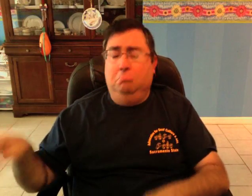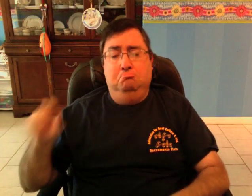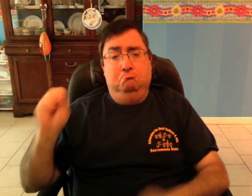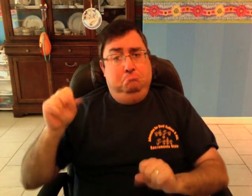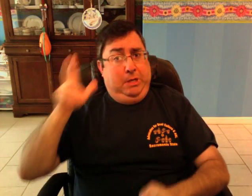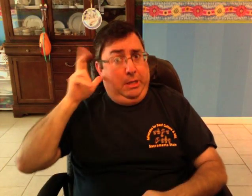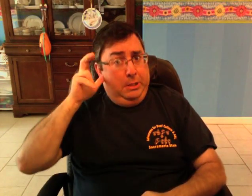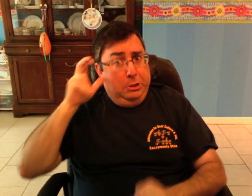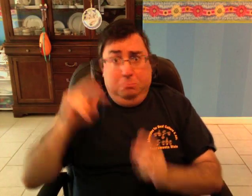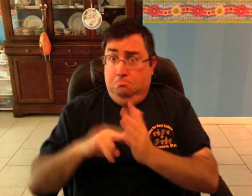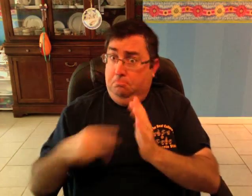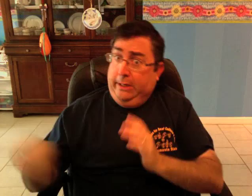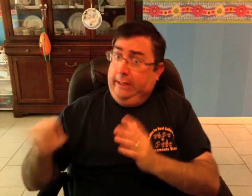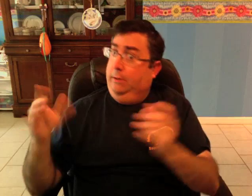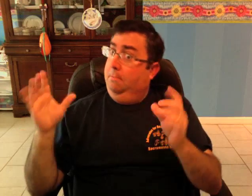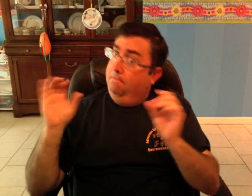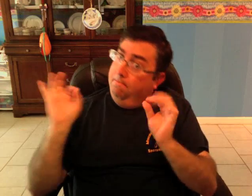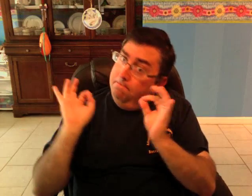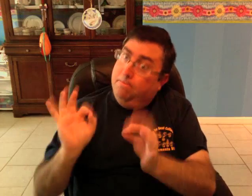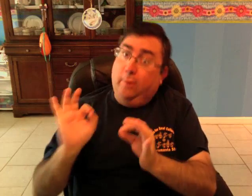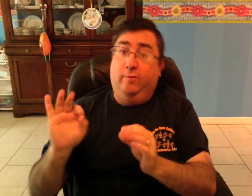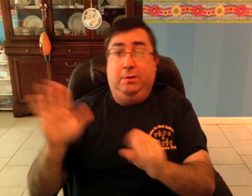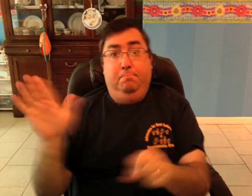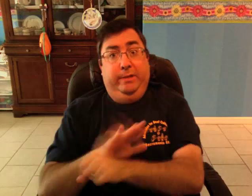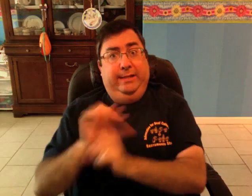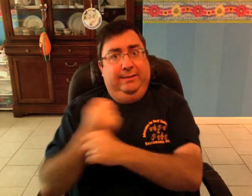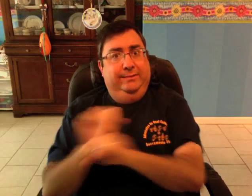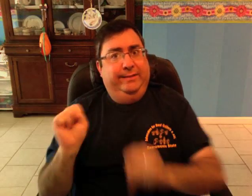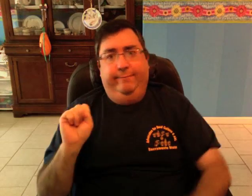just because THEY can hear does not mean they are perfectly safe.